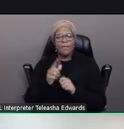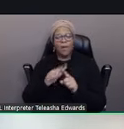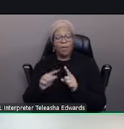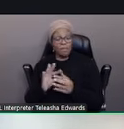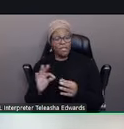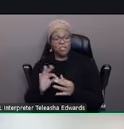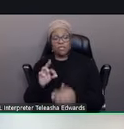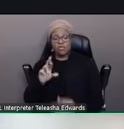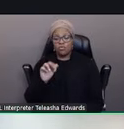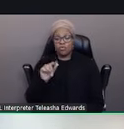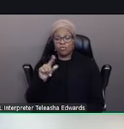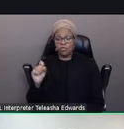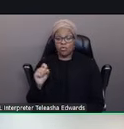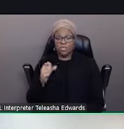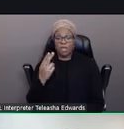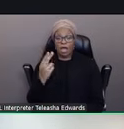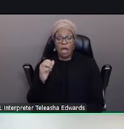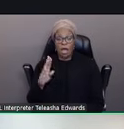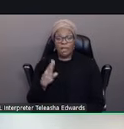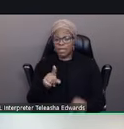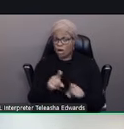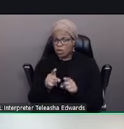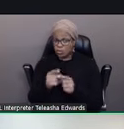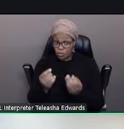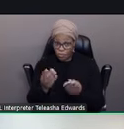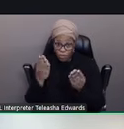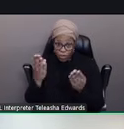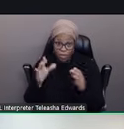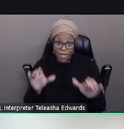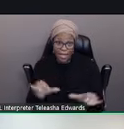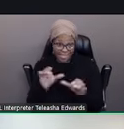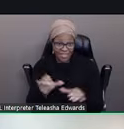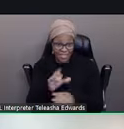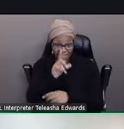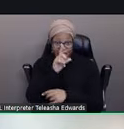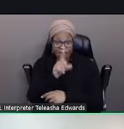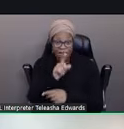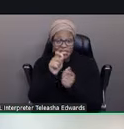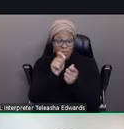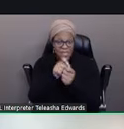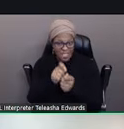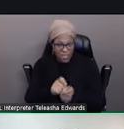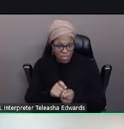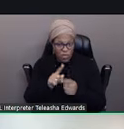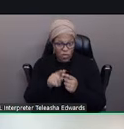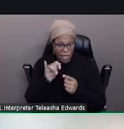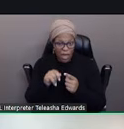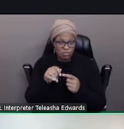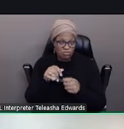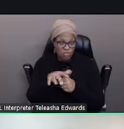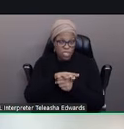can also propose um activities that are specific to the roots region that they're covering. So I